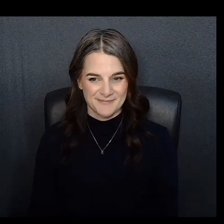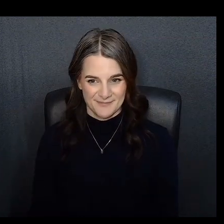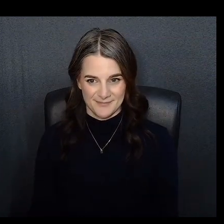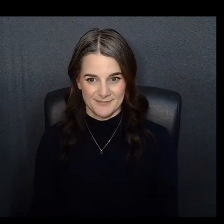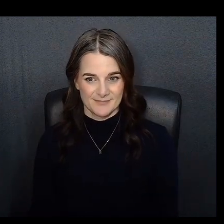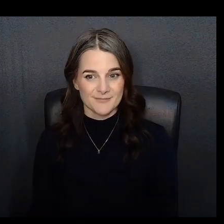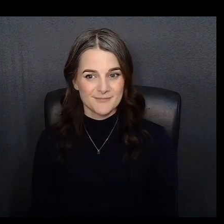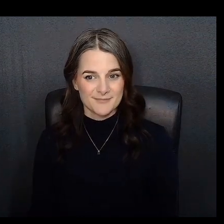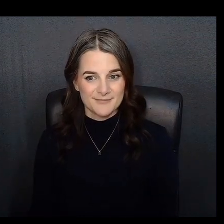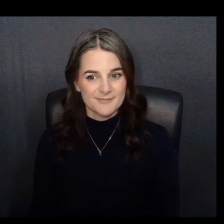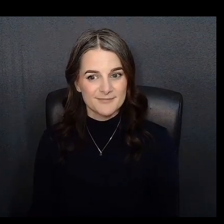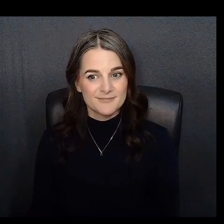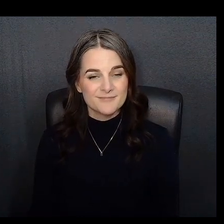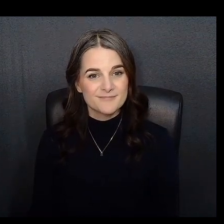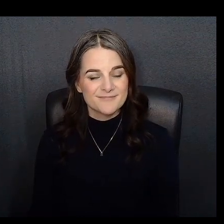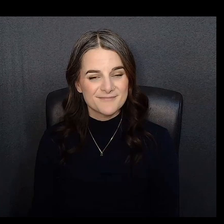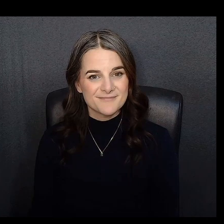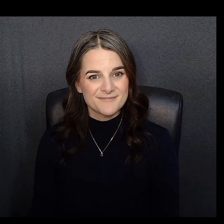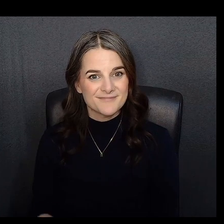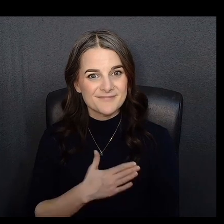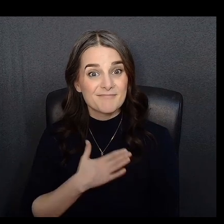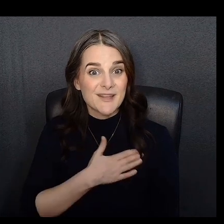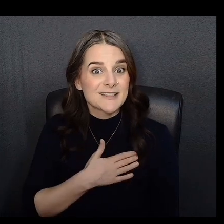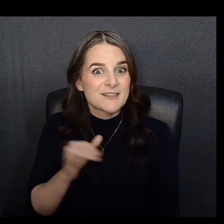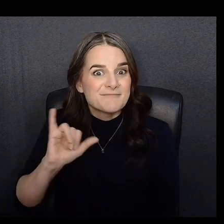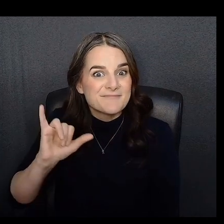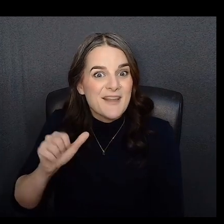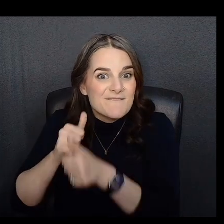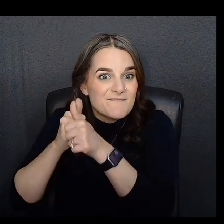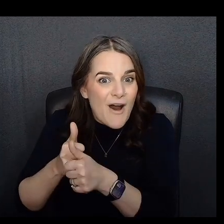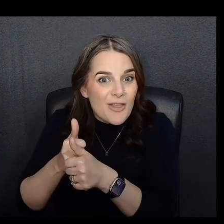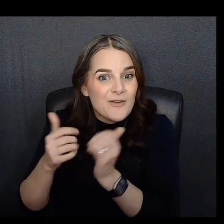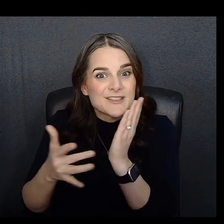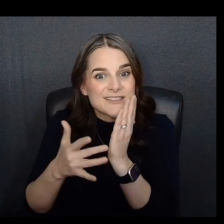And then please do follow TechOWL on social media.